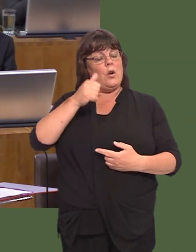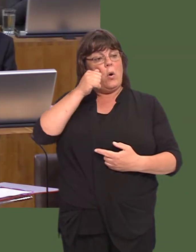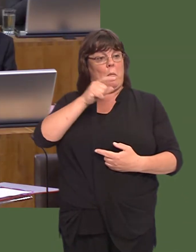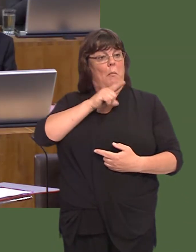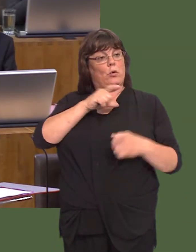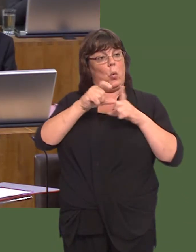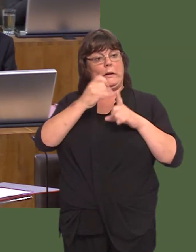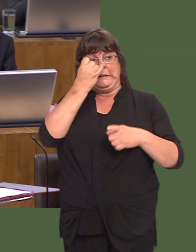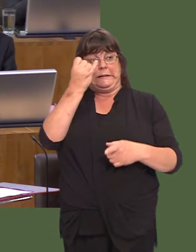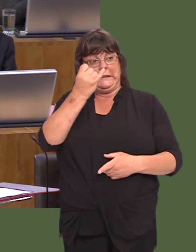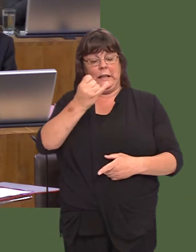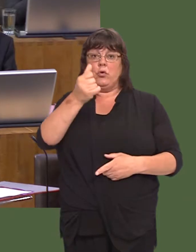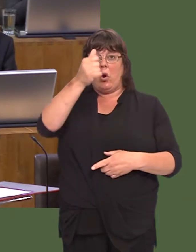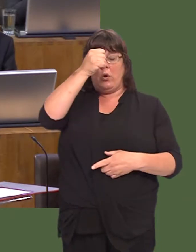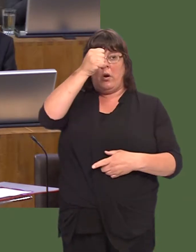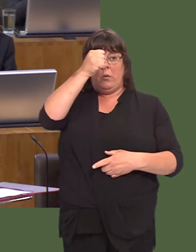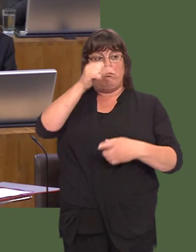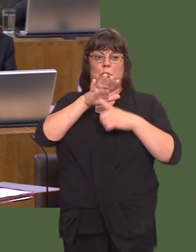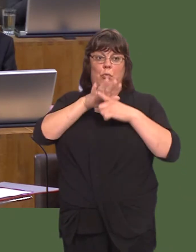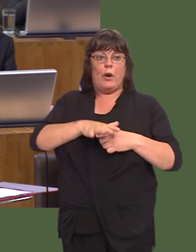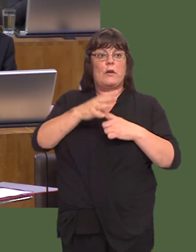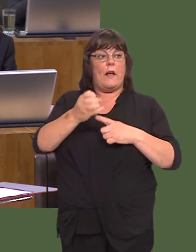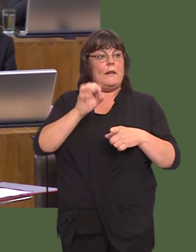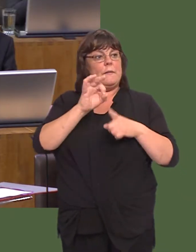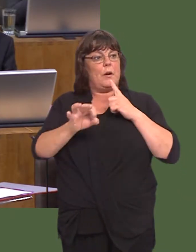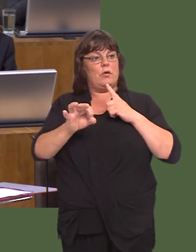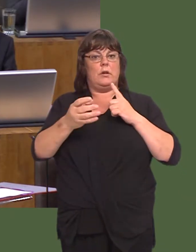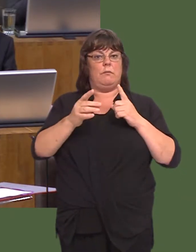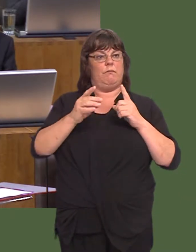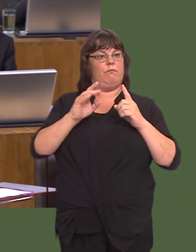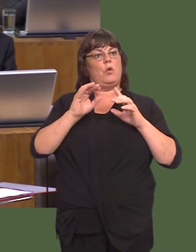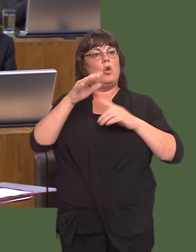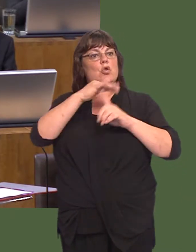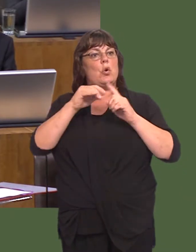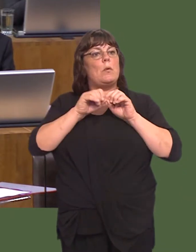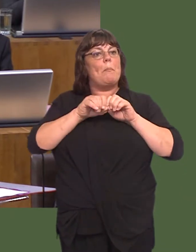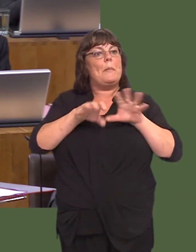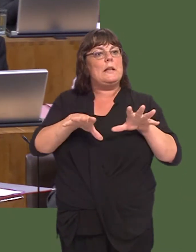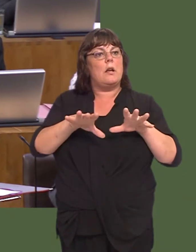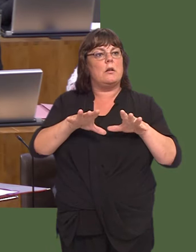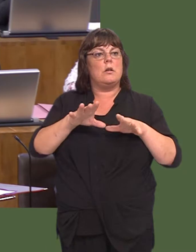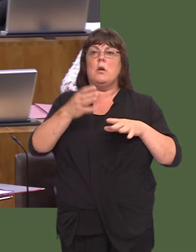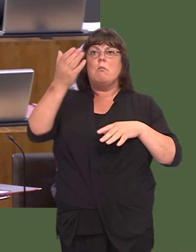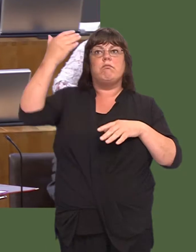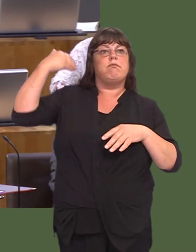the pressures that exist on young people, particularly through social media. Thatís something that didnít exist when I was 16, and so any bullying stayed at the